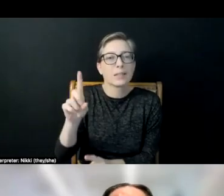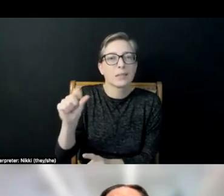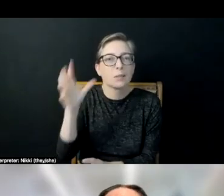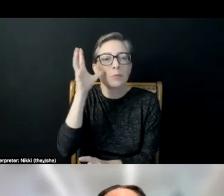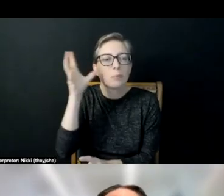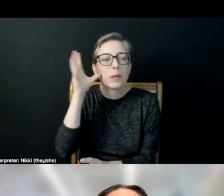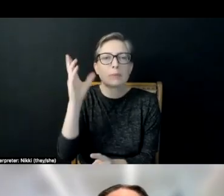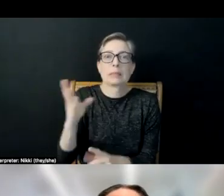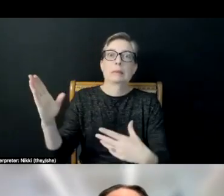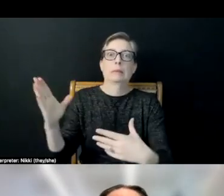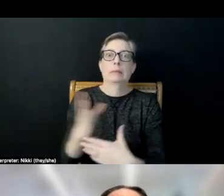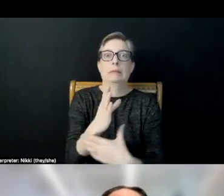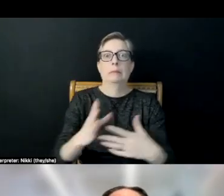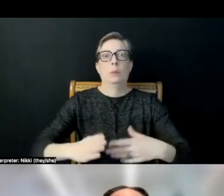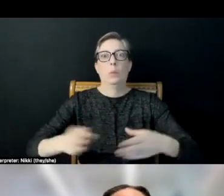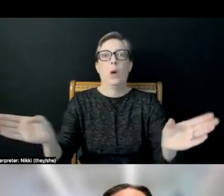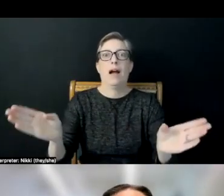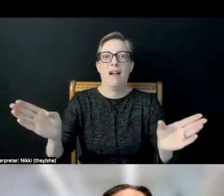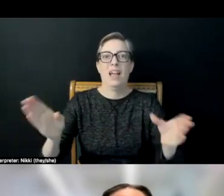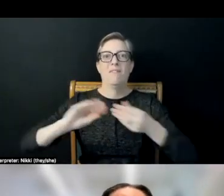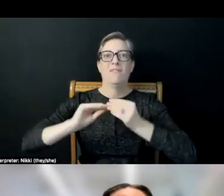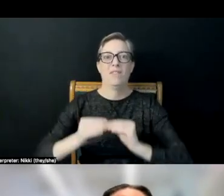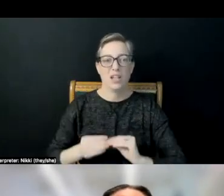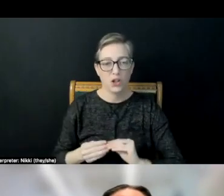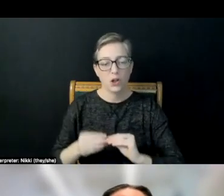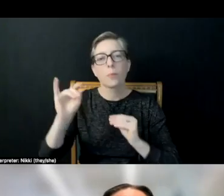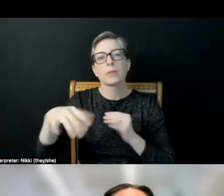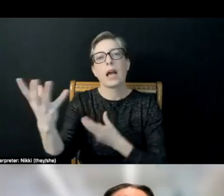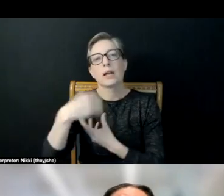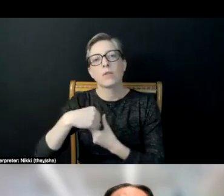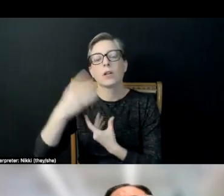including physical disabilities, intellectual and developmental disabilities,